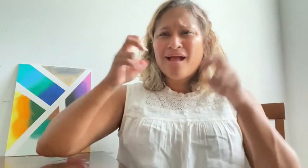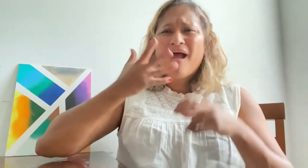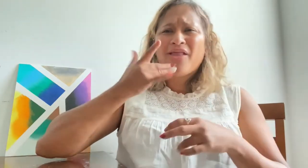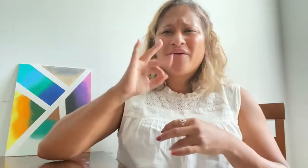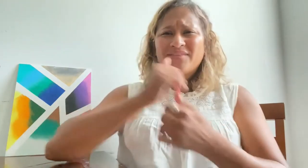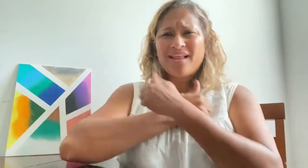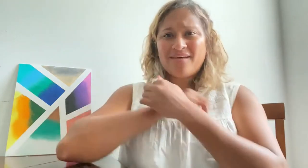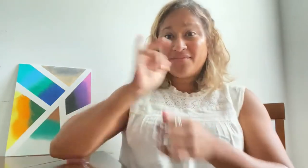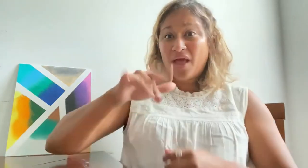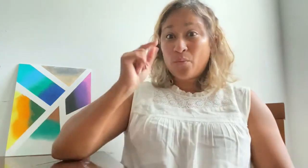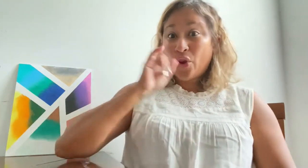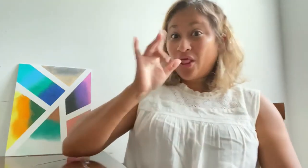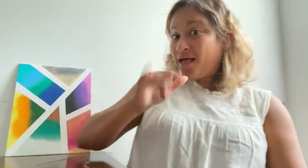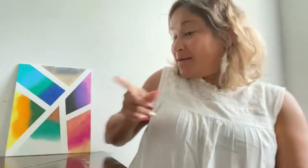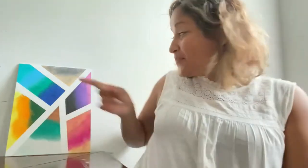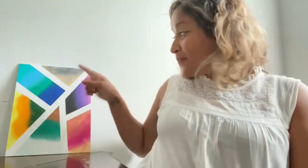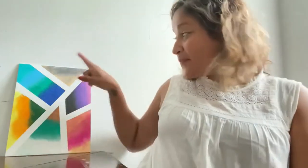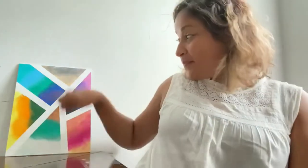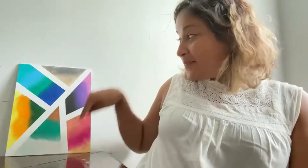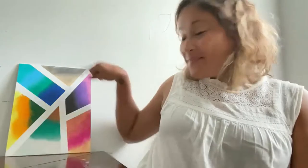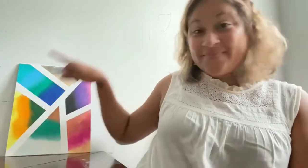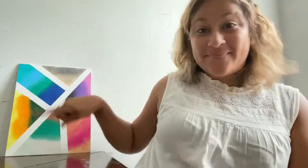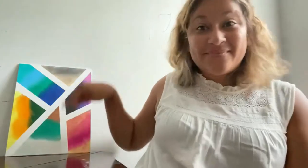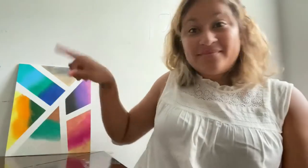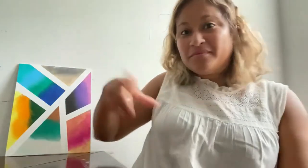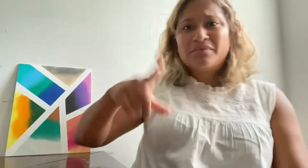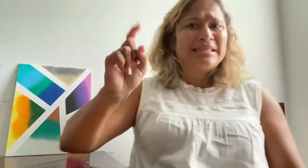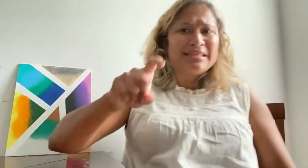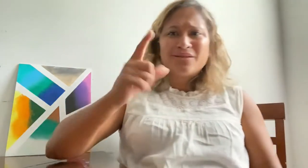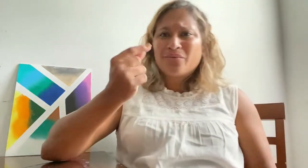"The Colors of Love" I get to show you what my art of piece looks like. I display a beautiful artwork painting at my home. What art supplies do I need to paint?